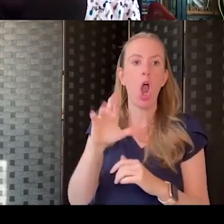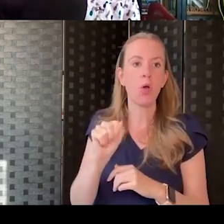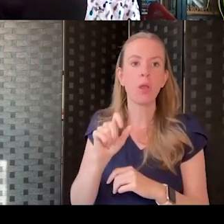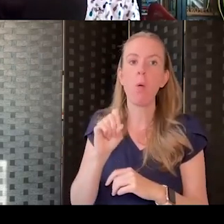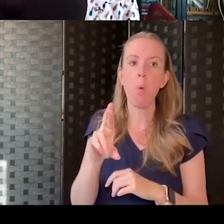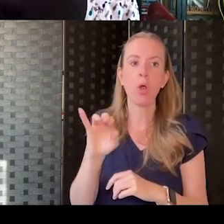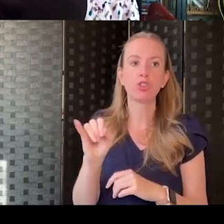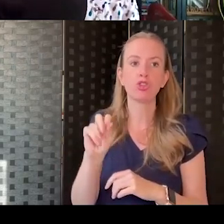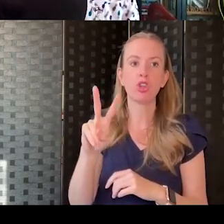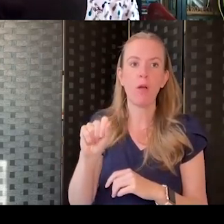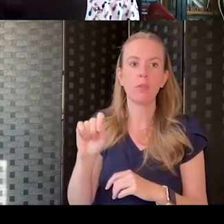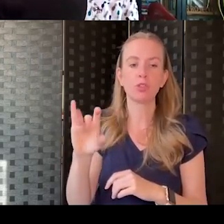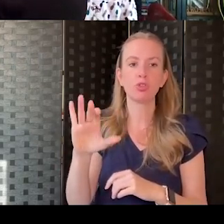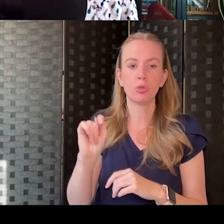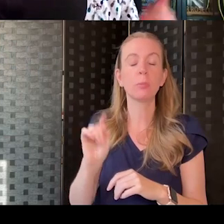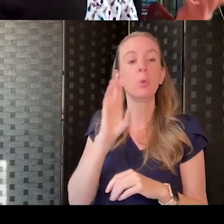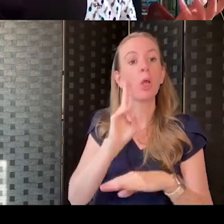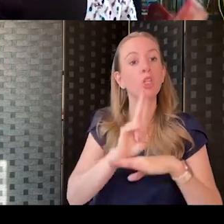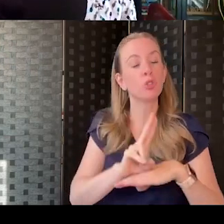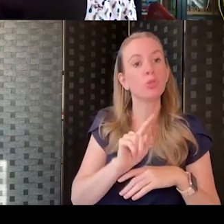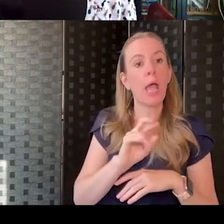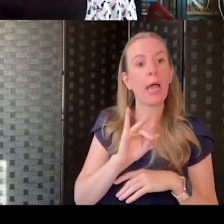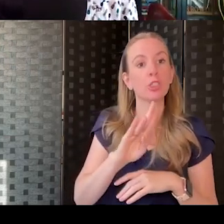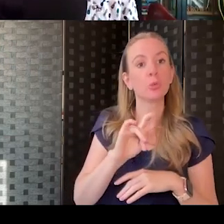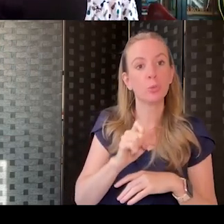lien on elements and attributes that you might recall if you'd like to go that I said you could